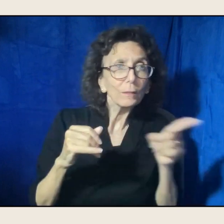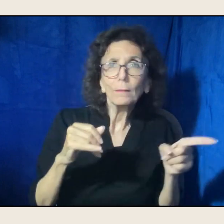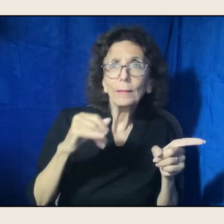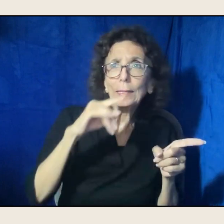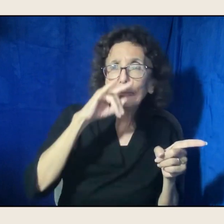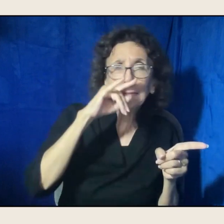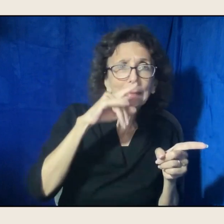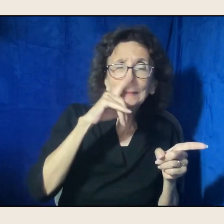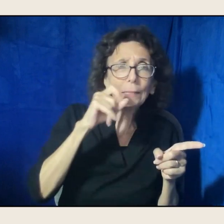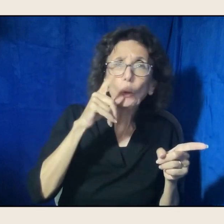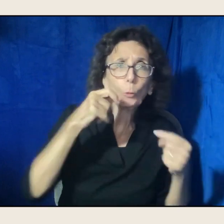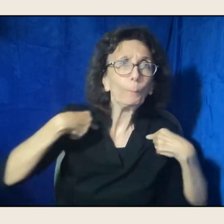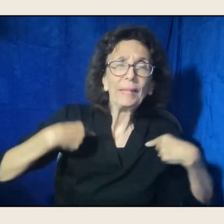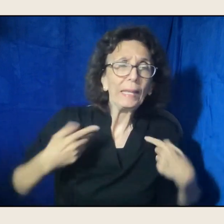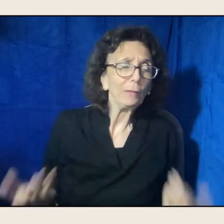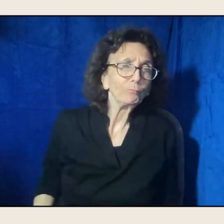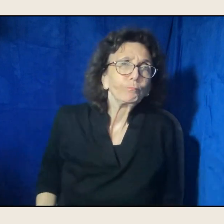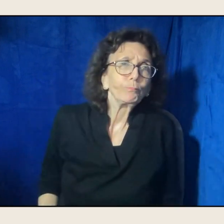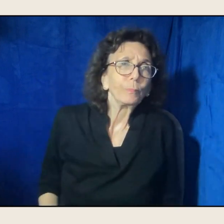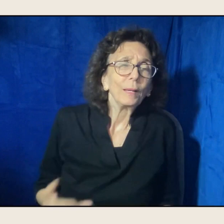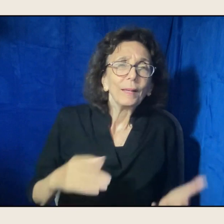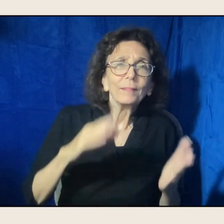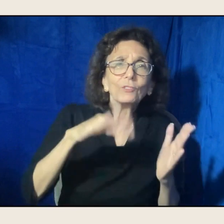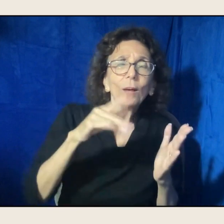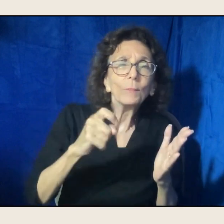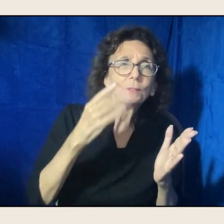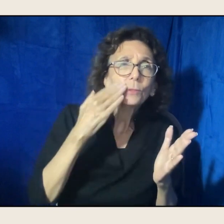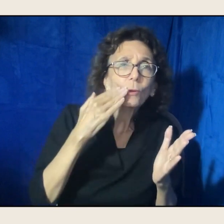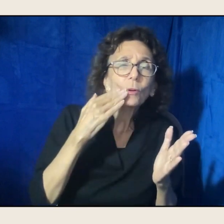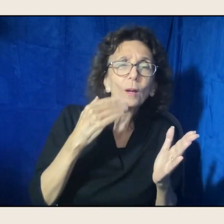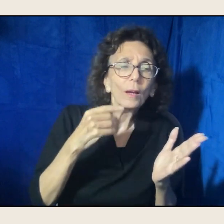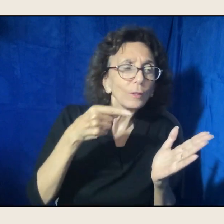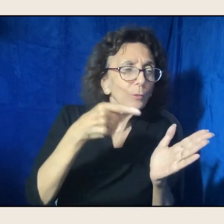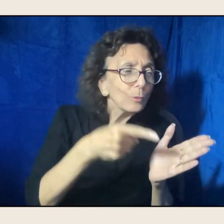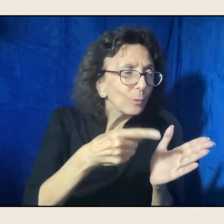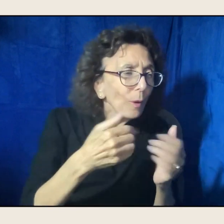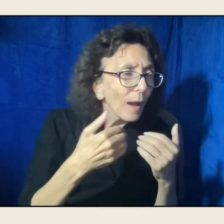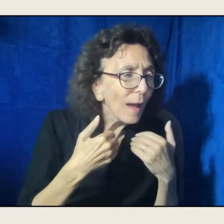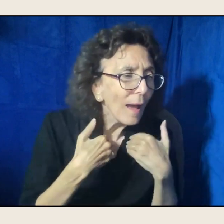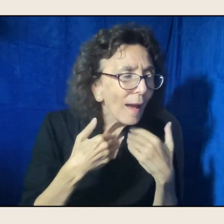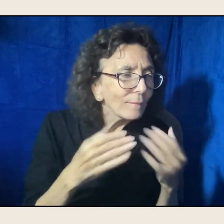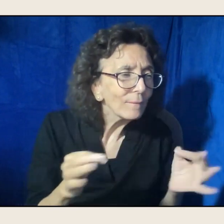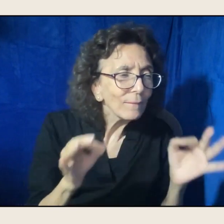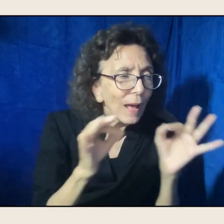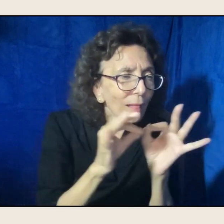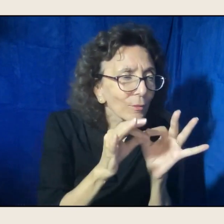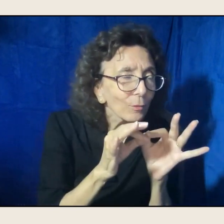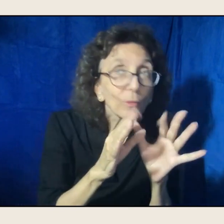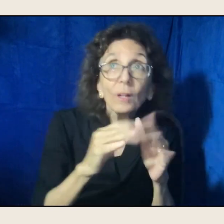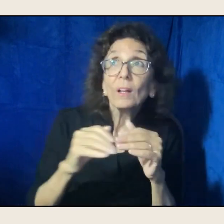The kid needs to know that they have value against something that threatens them and that is invisible,